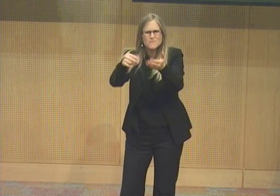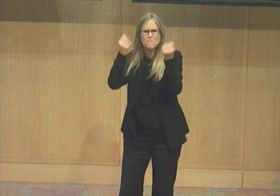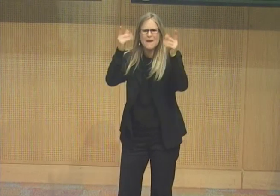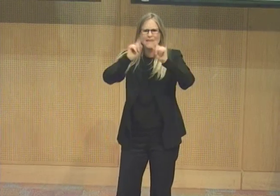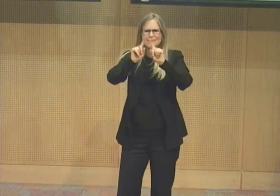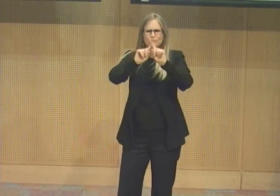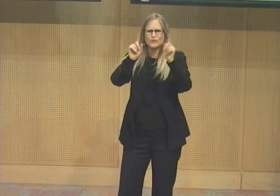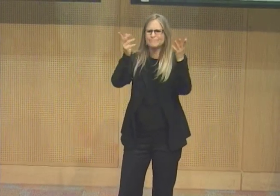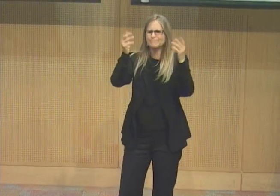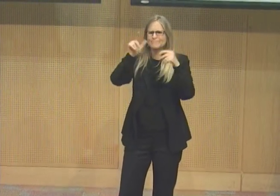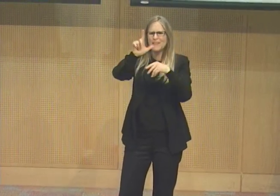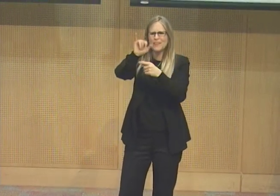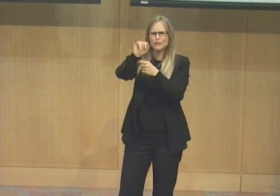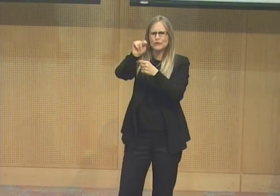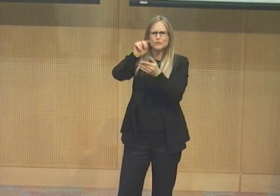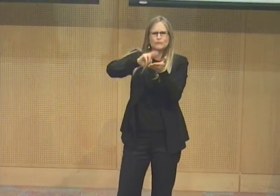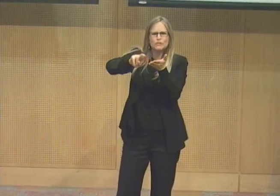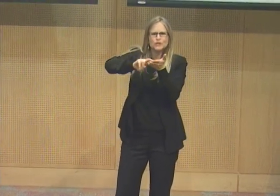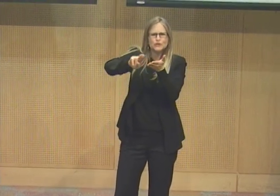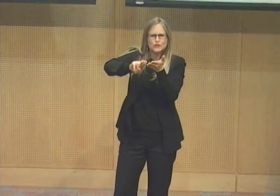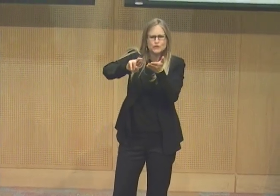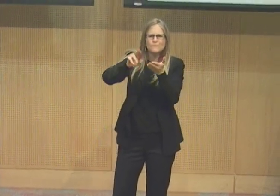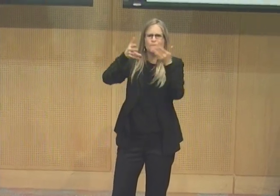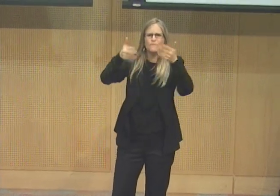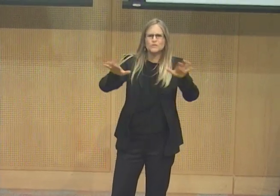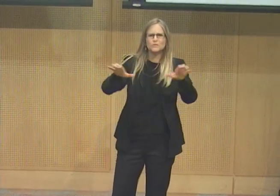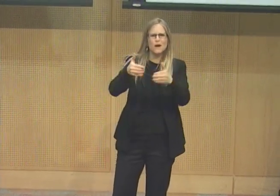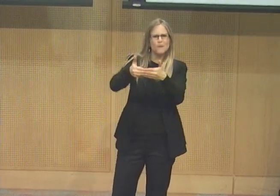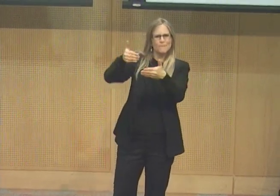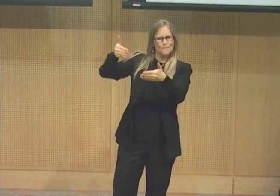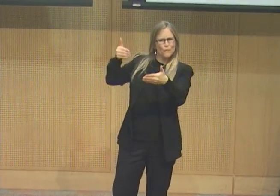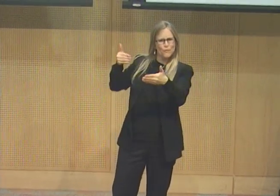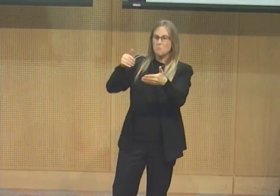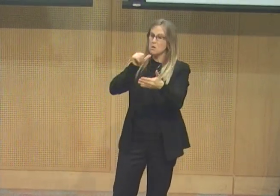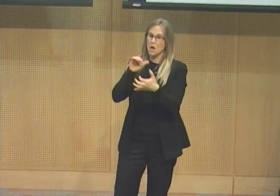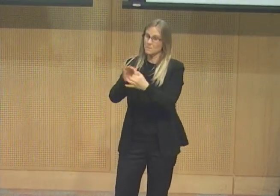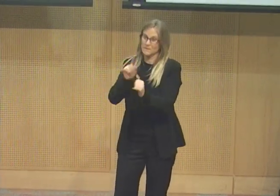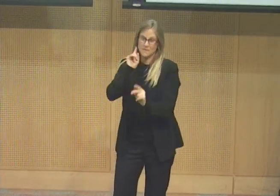As I read the variety of literature options